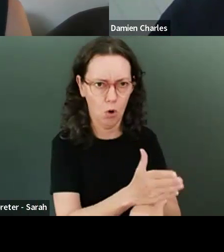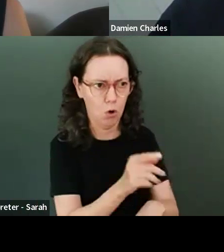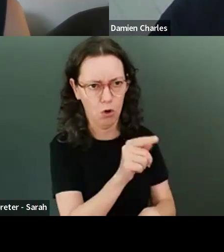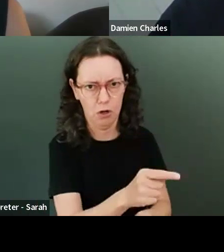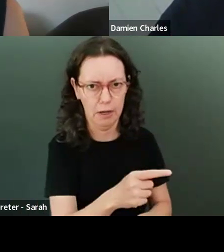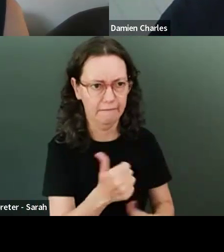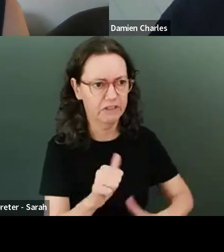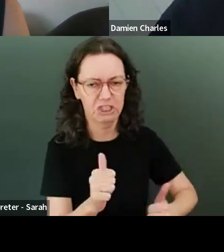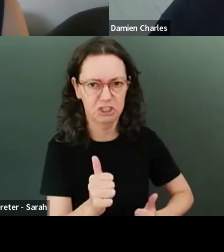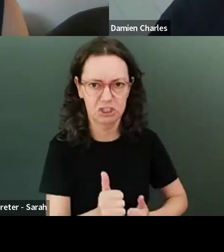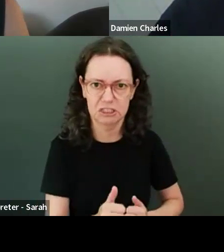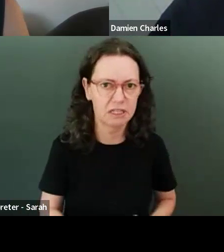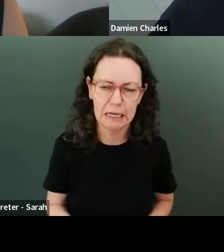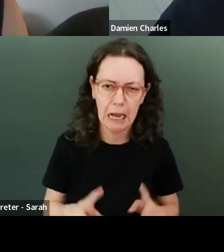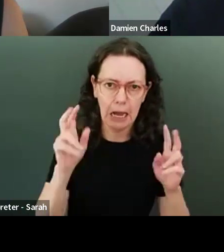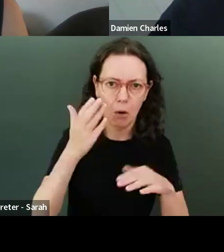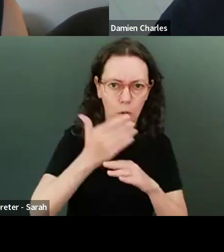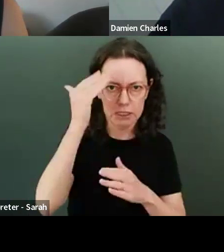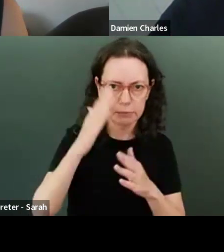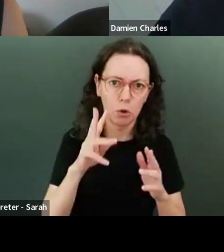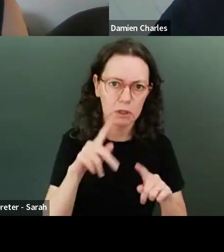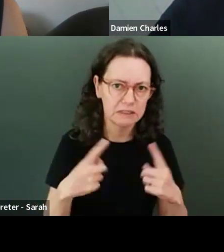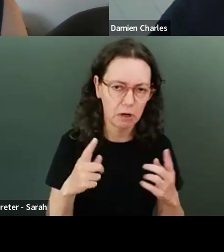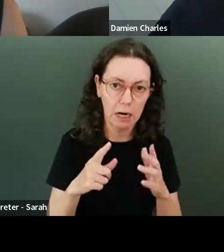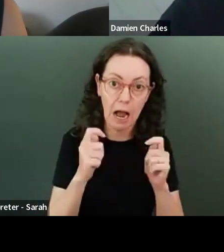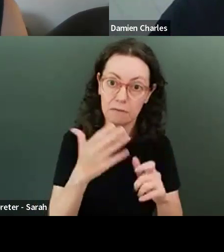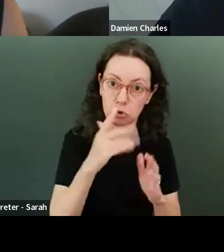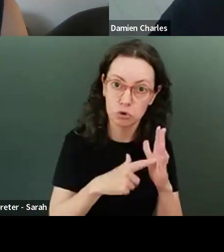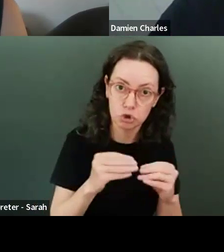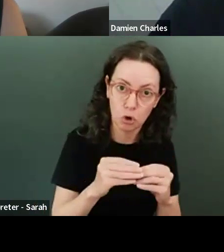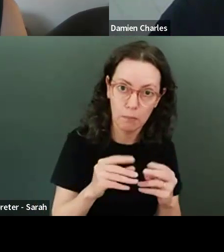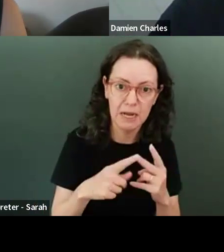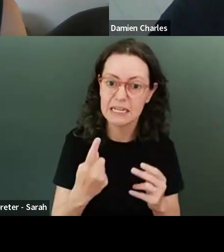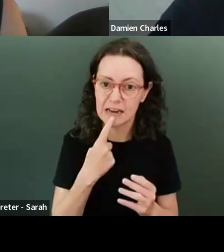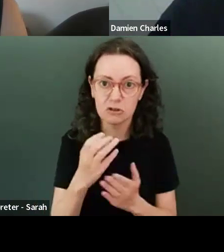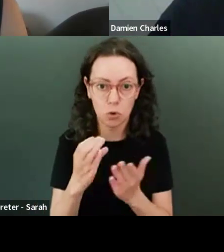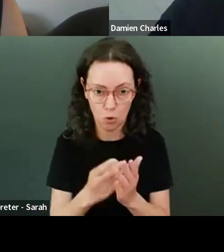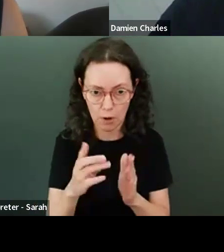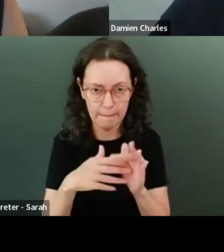a week and then that's the end of it. So we're looking at after school jobs